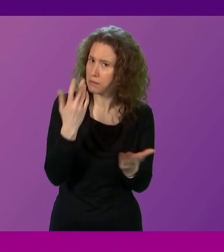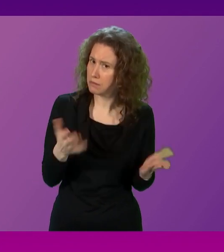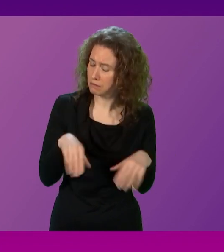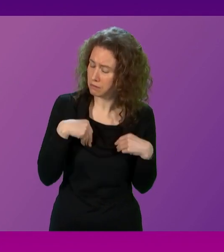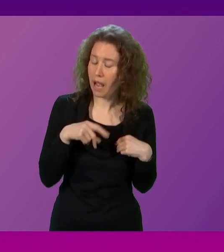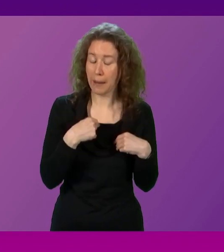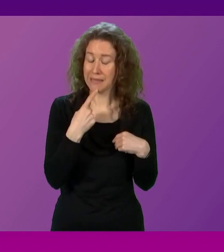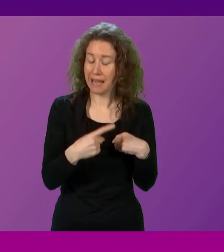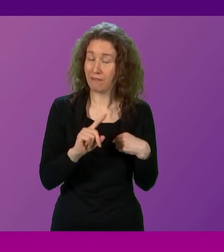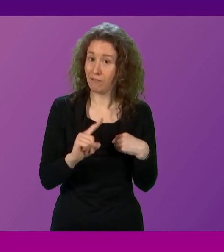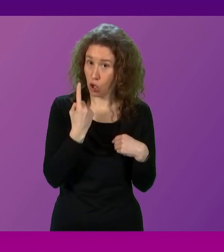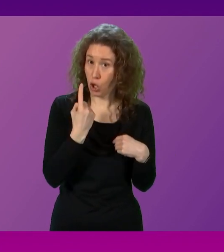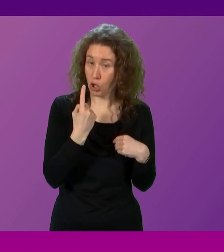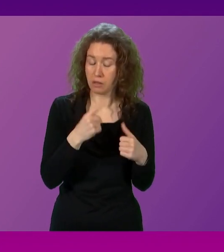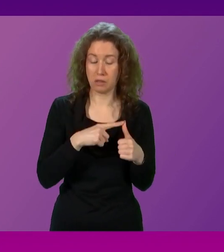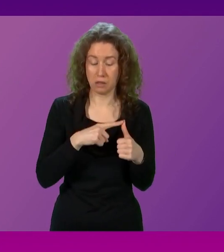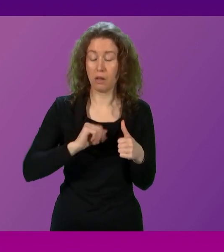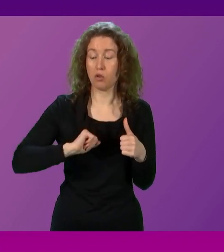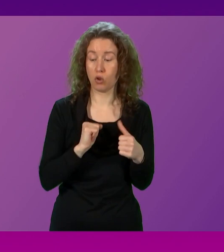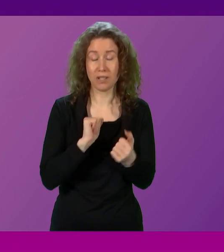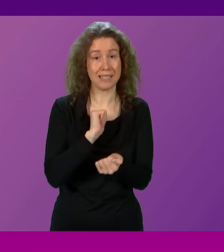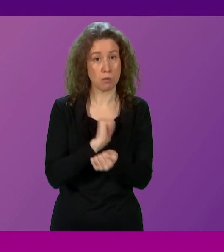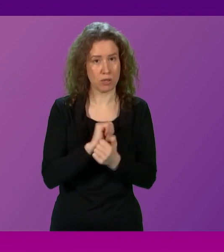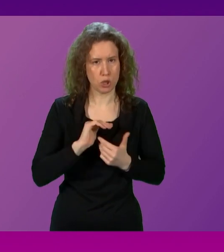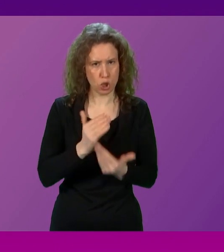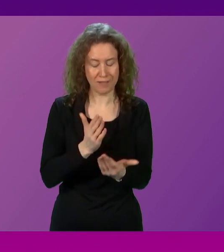First, I am saying that the Scottish Prison Service is in the process of